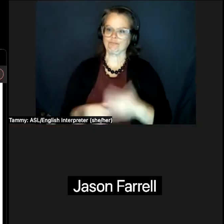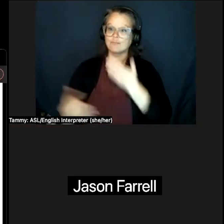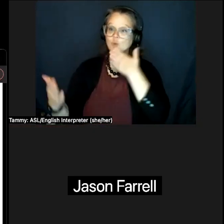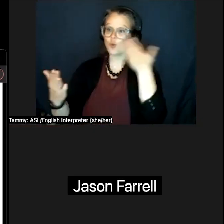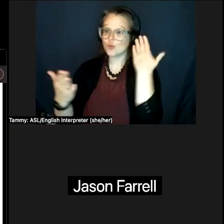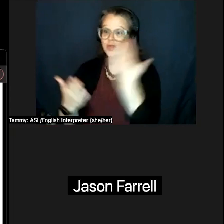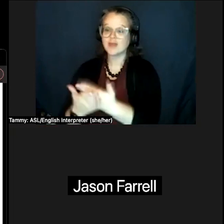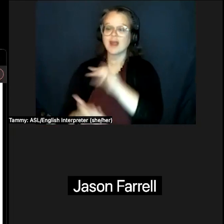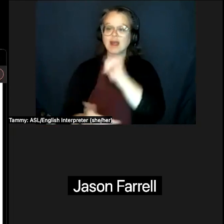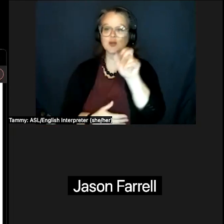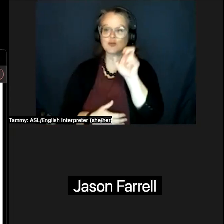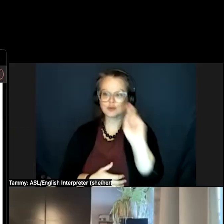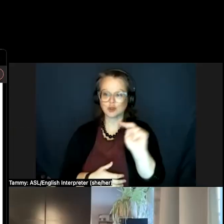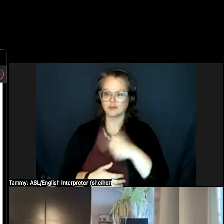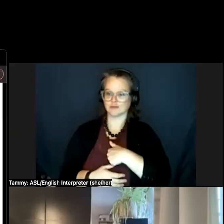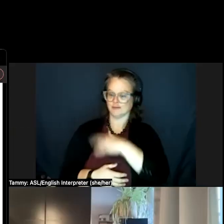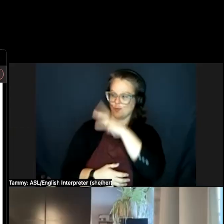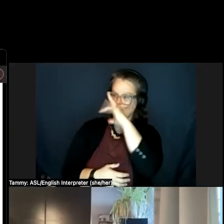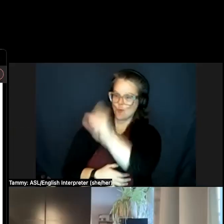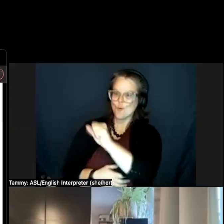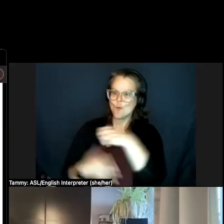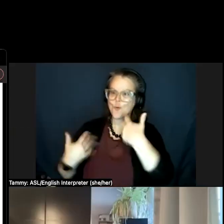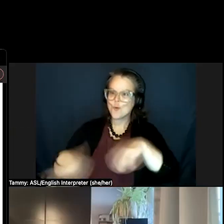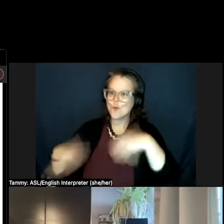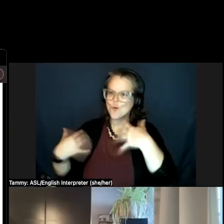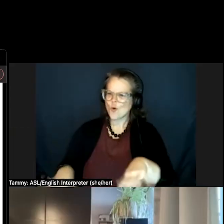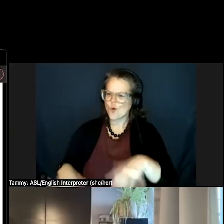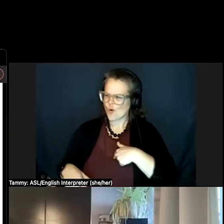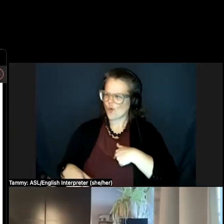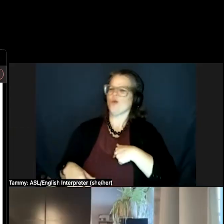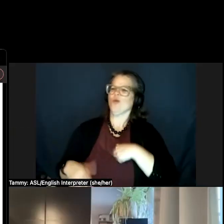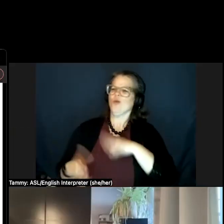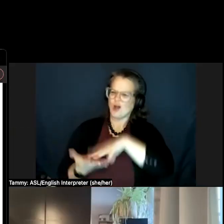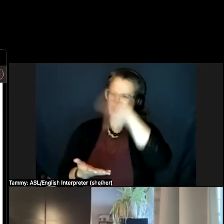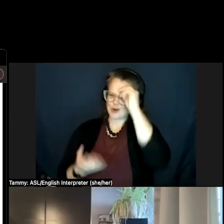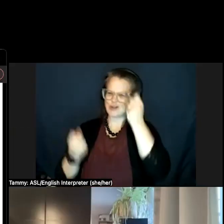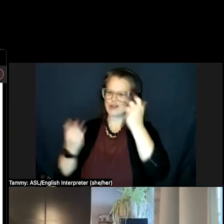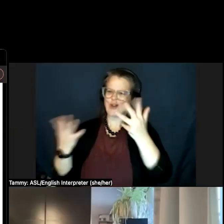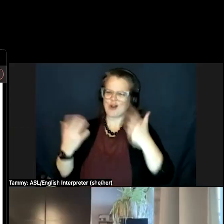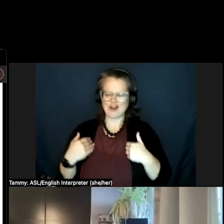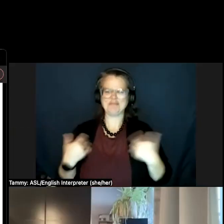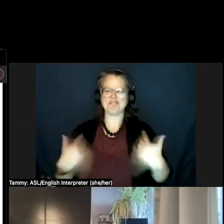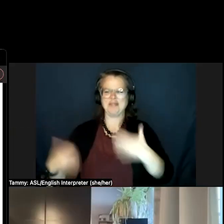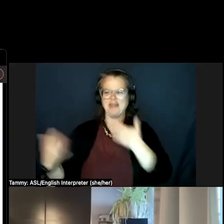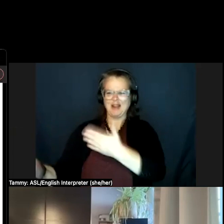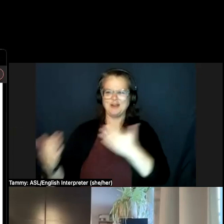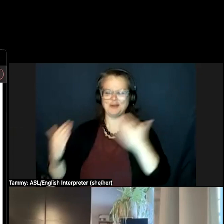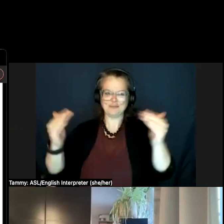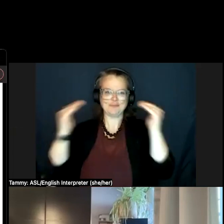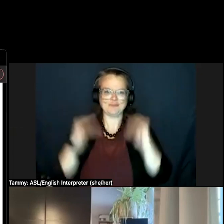really appreciate you sharing that. And next up we have Andrew Faulkner. Andrew is a co-owner